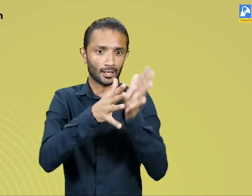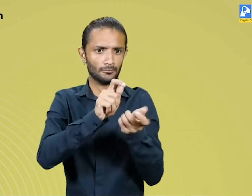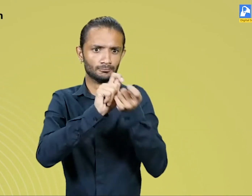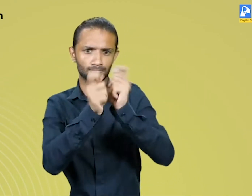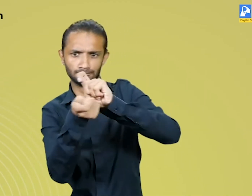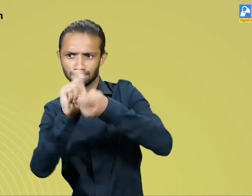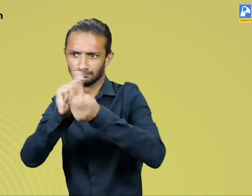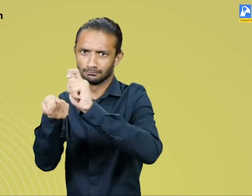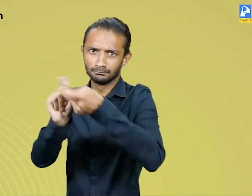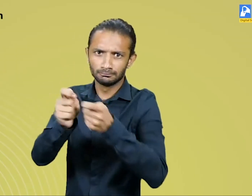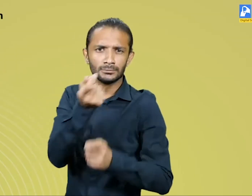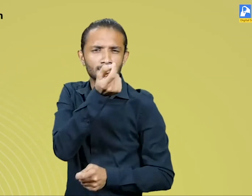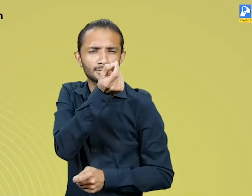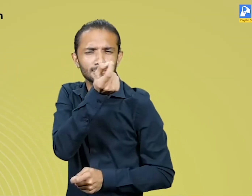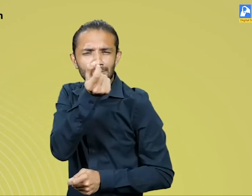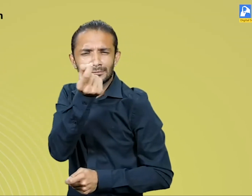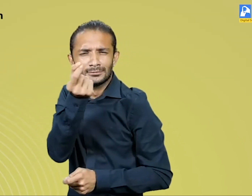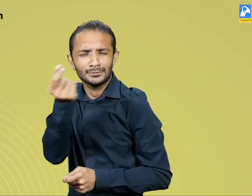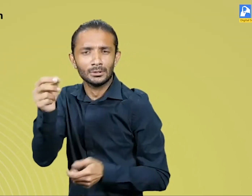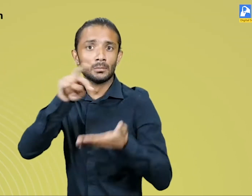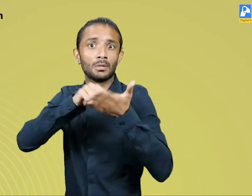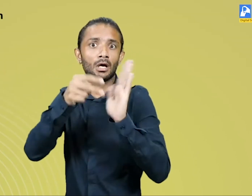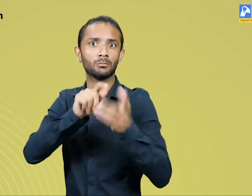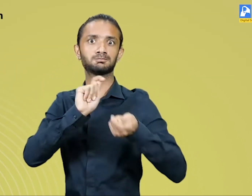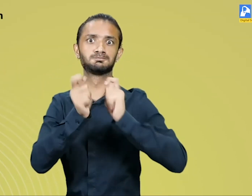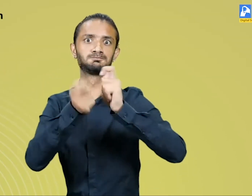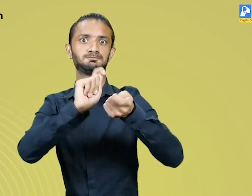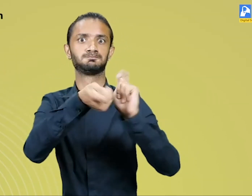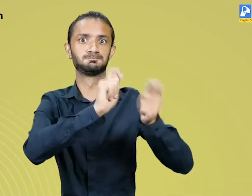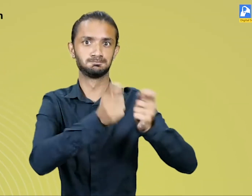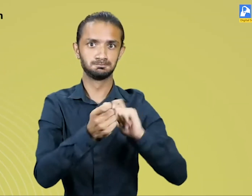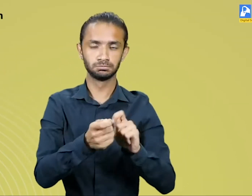If the orientation changes, the meaning changes.